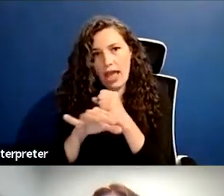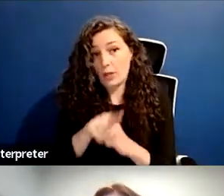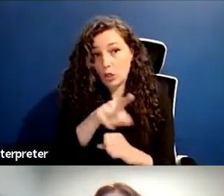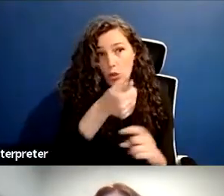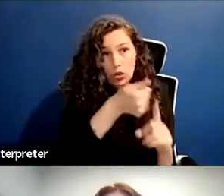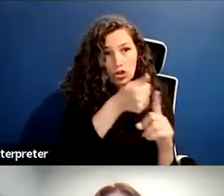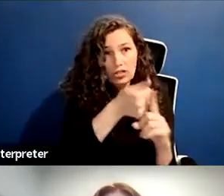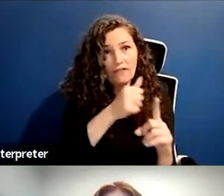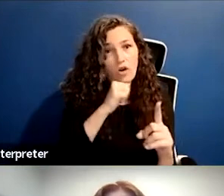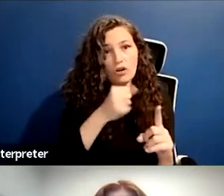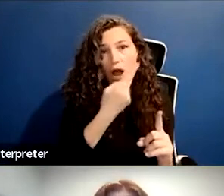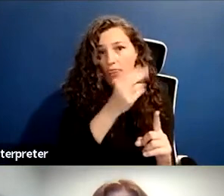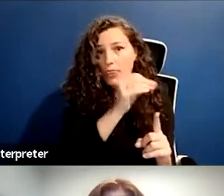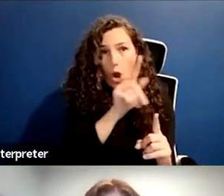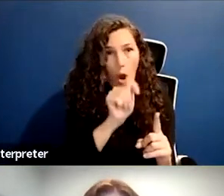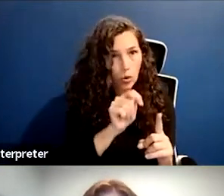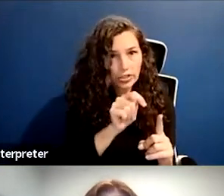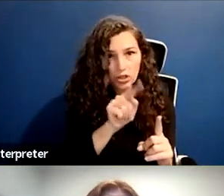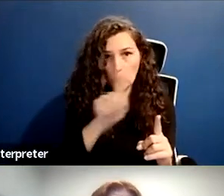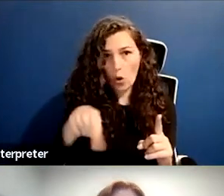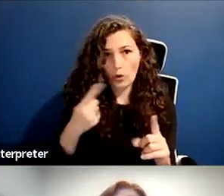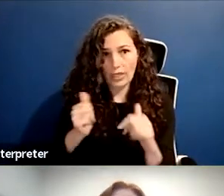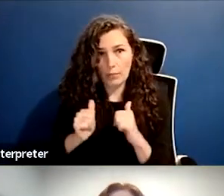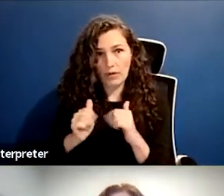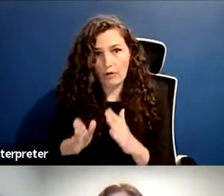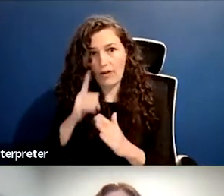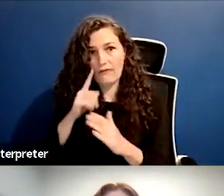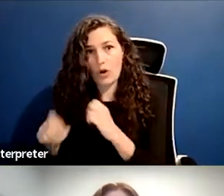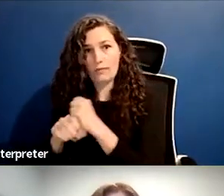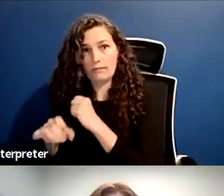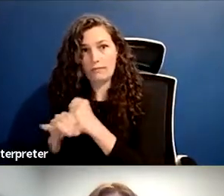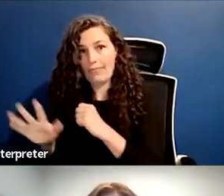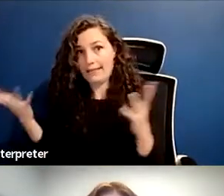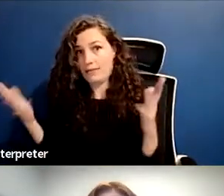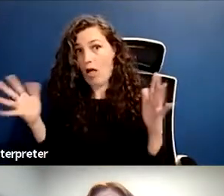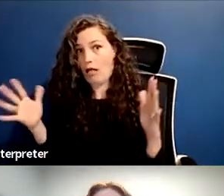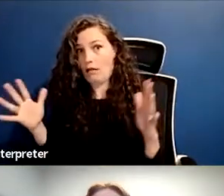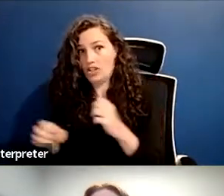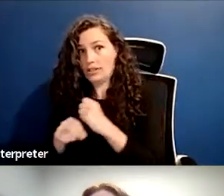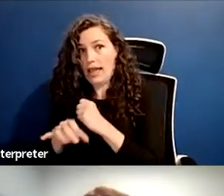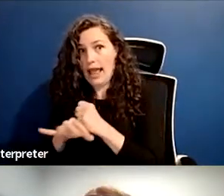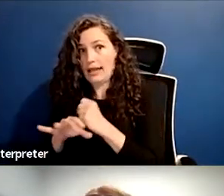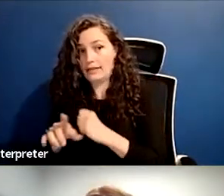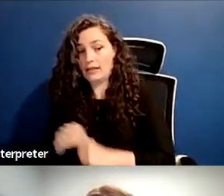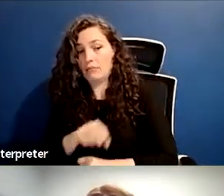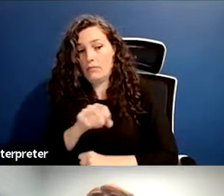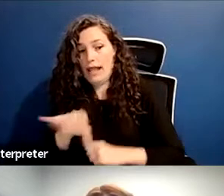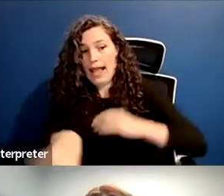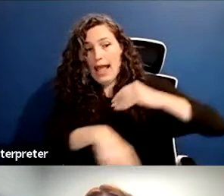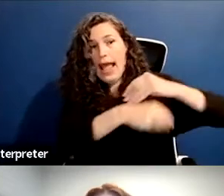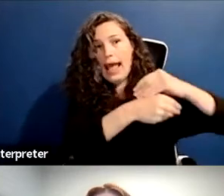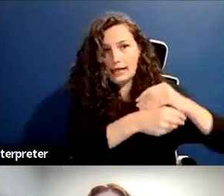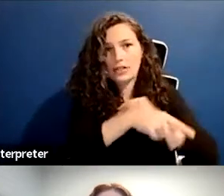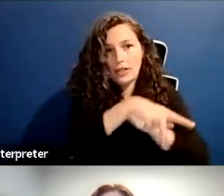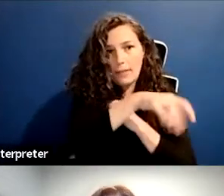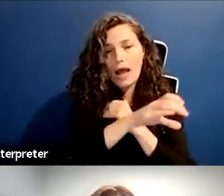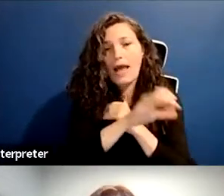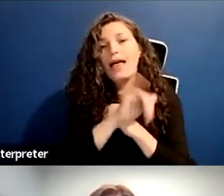you're just recording ads completely separately that might be going into podcasts, those kinds of advertisements have to be covered